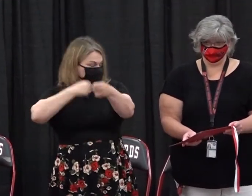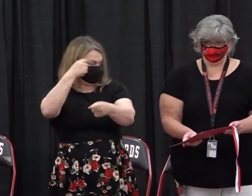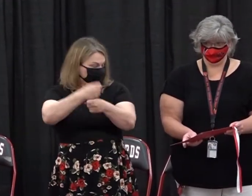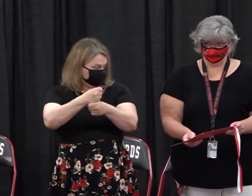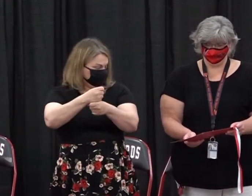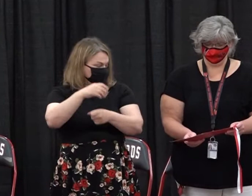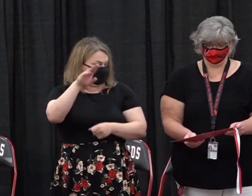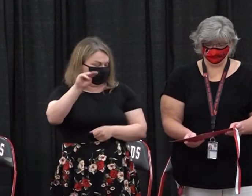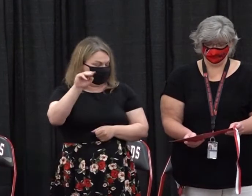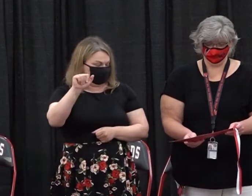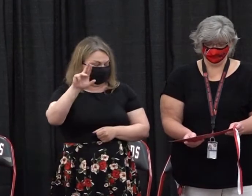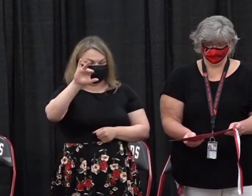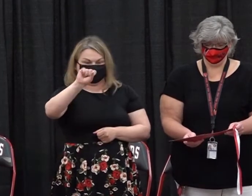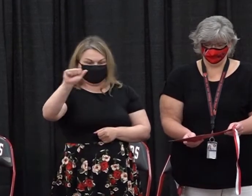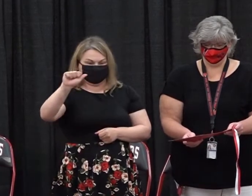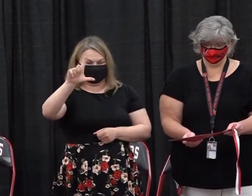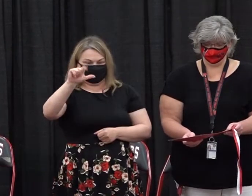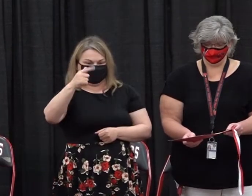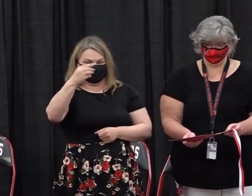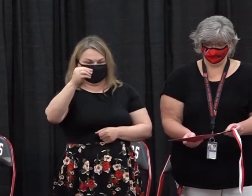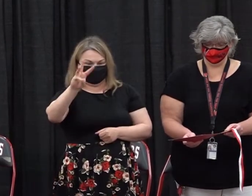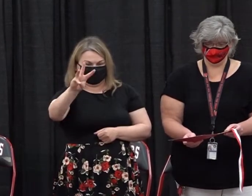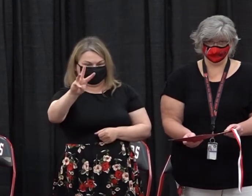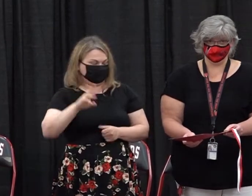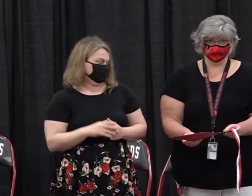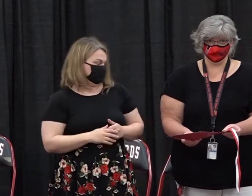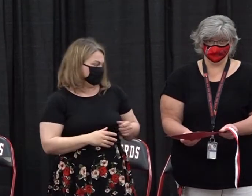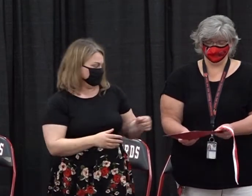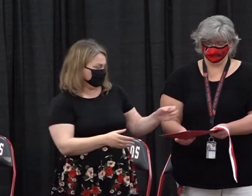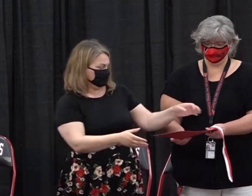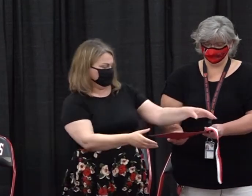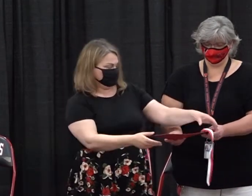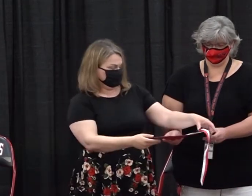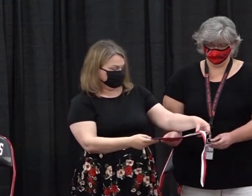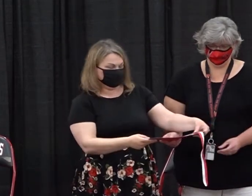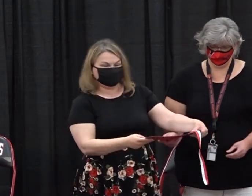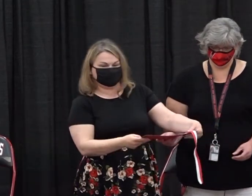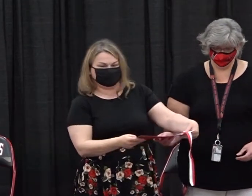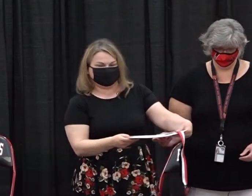Our next student is fourth quarter and the full year, is Marissa LaGow.